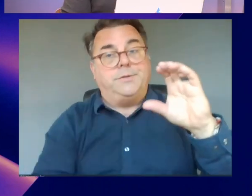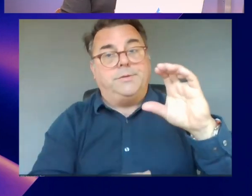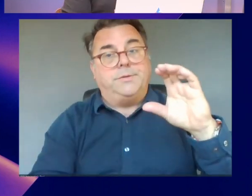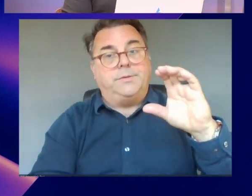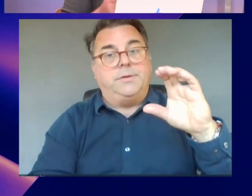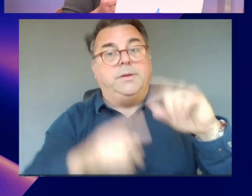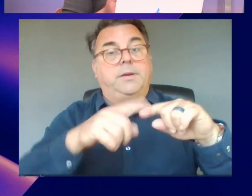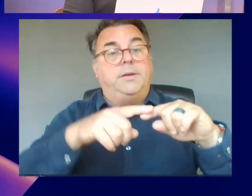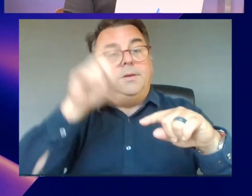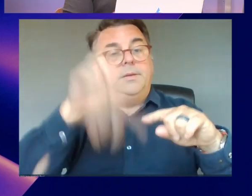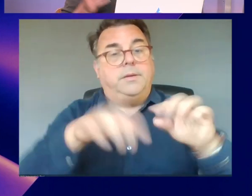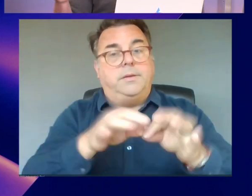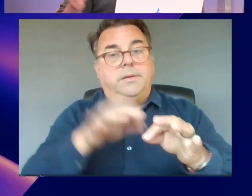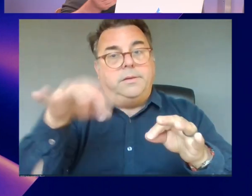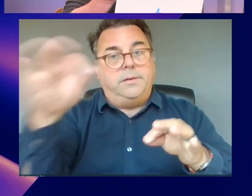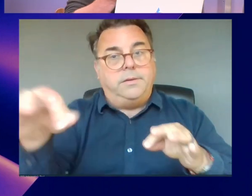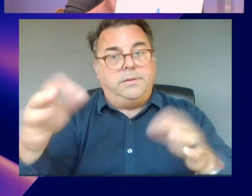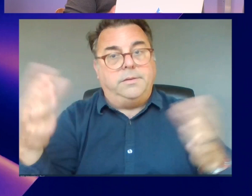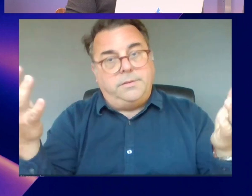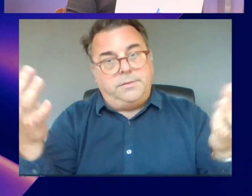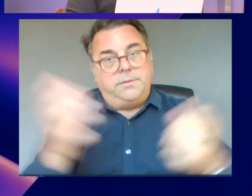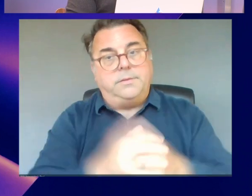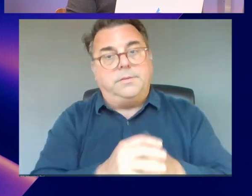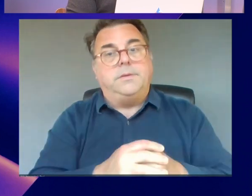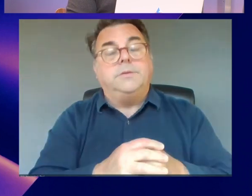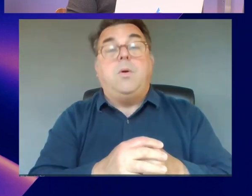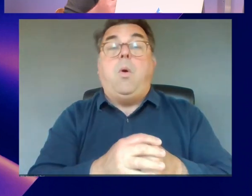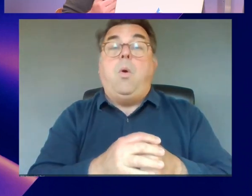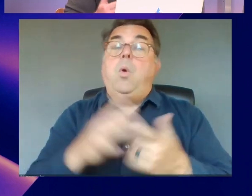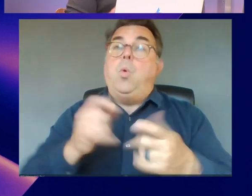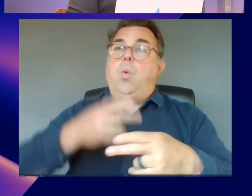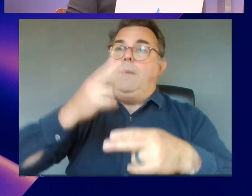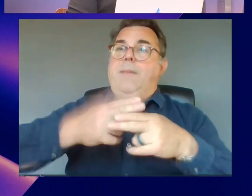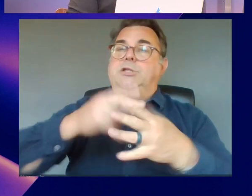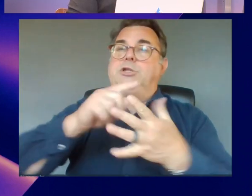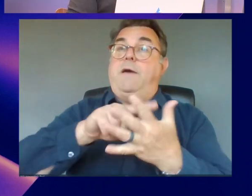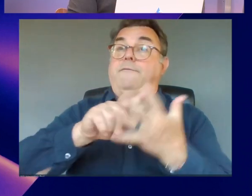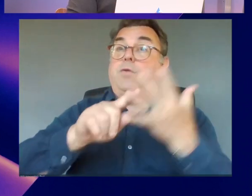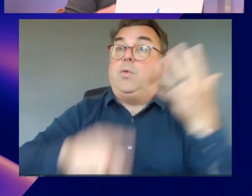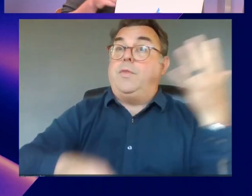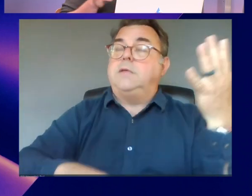and that's what's going on. So to your point, we've mentioned a few things on what this failure could be caused by